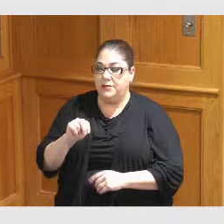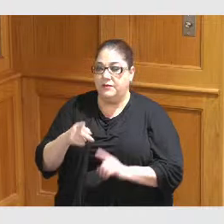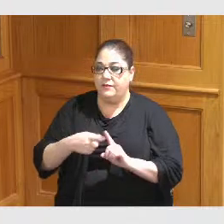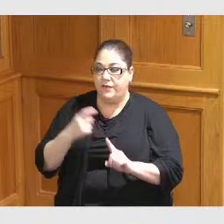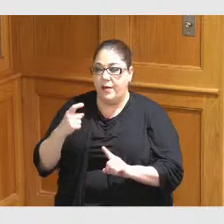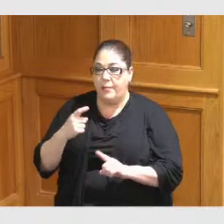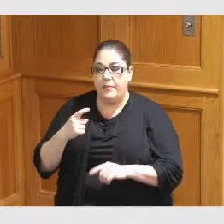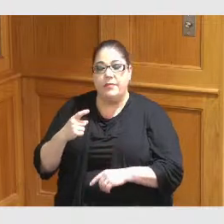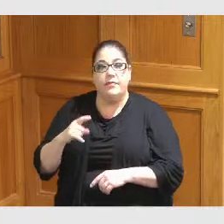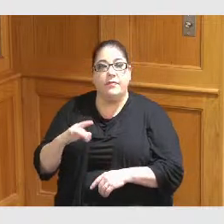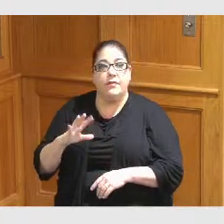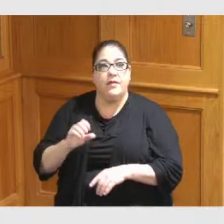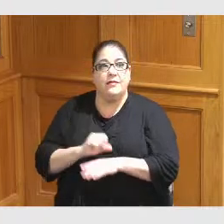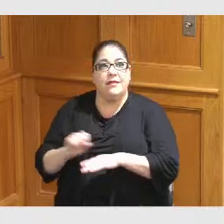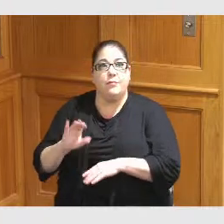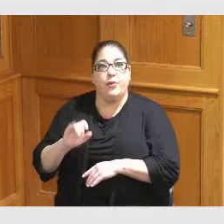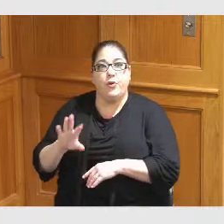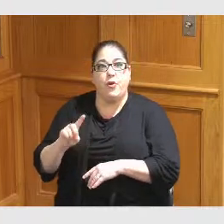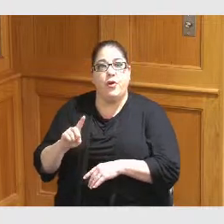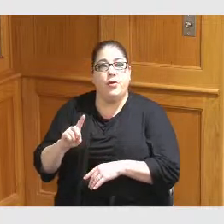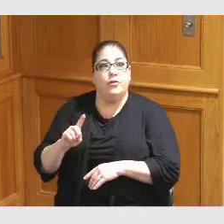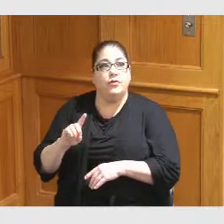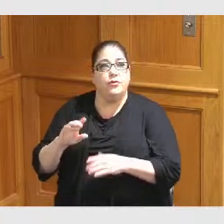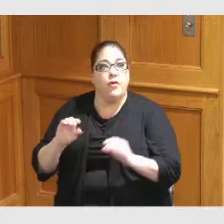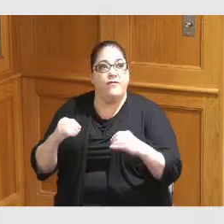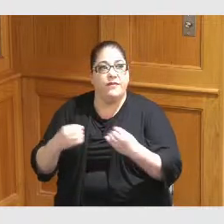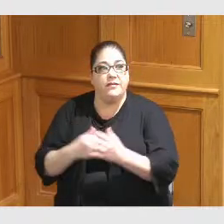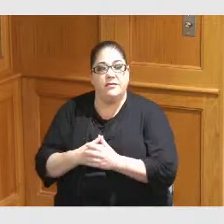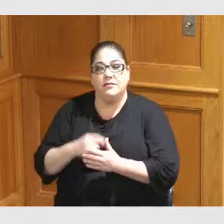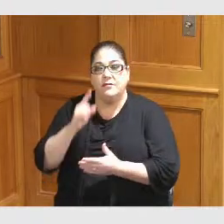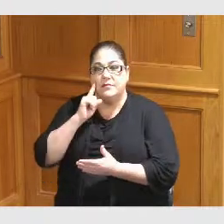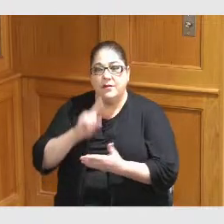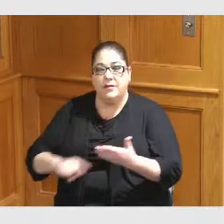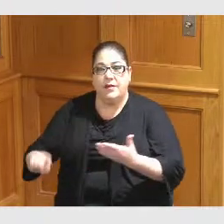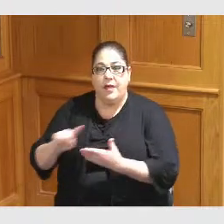for you some information about an Enterprise Zone that you'll consider a week from Thursday with